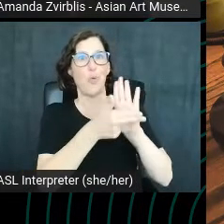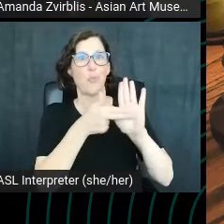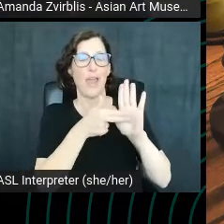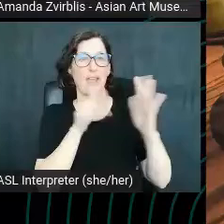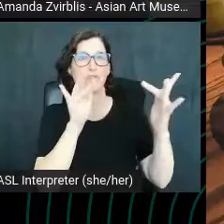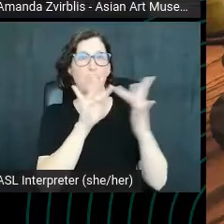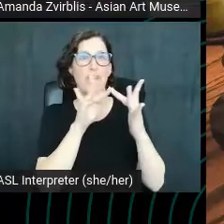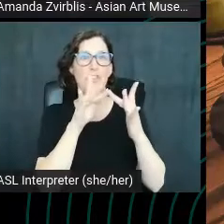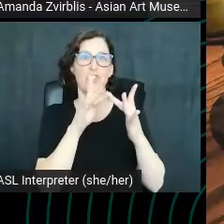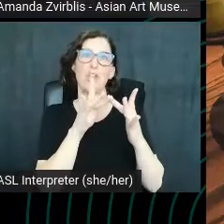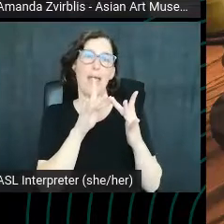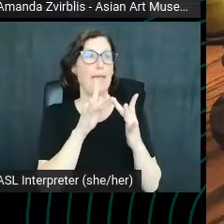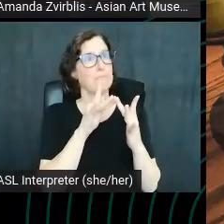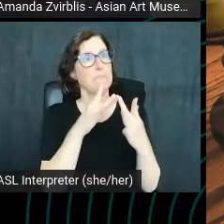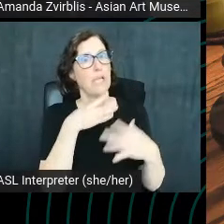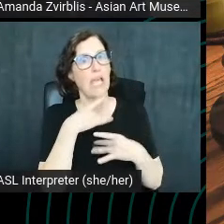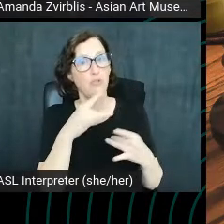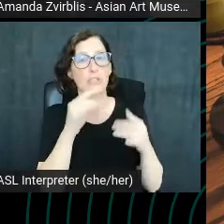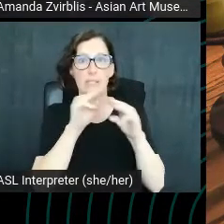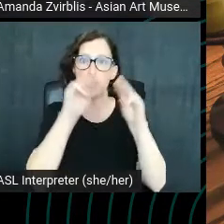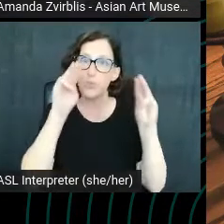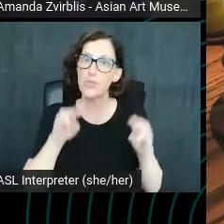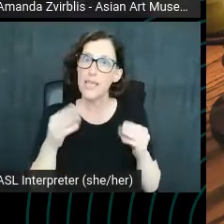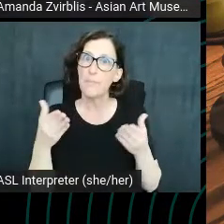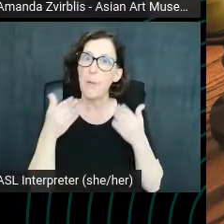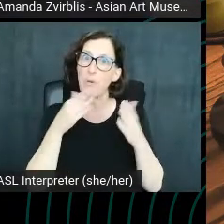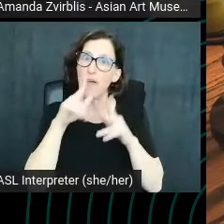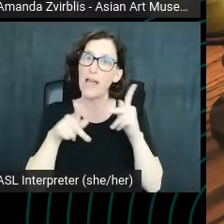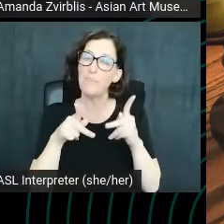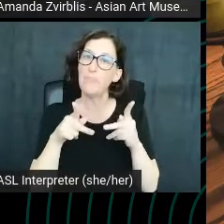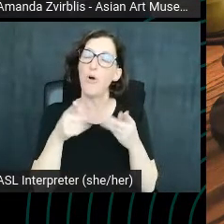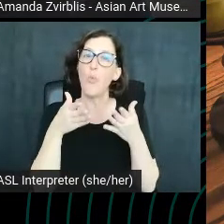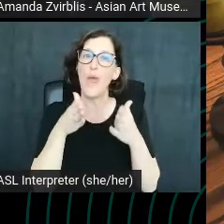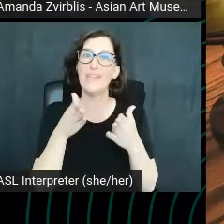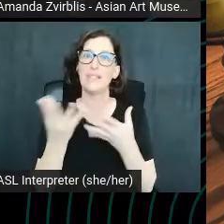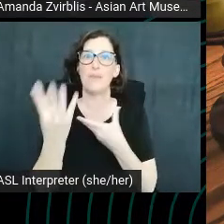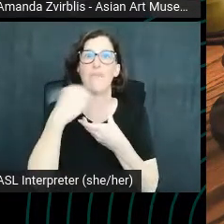and provide people with ways to engage with the museum without being on-sight.